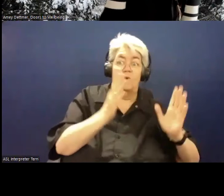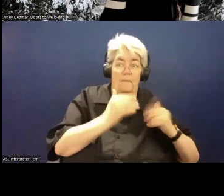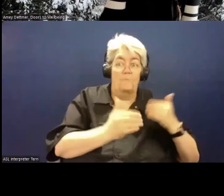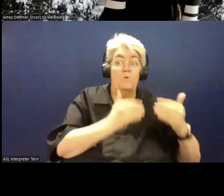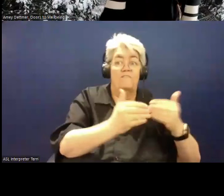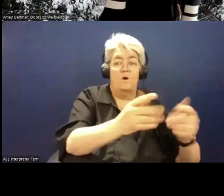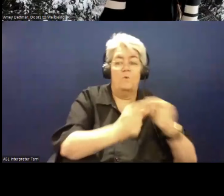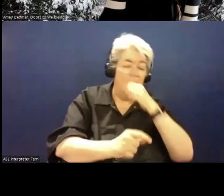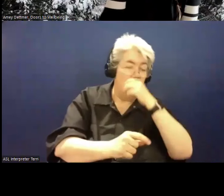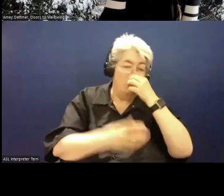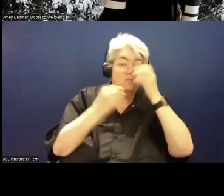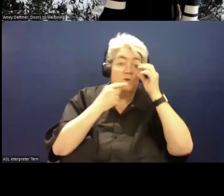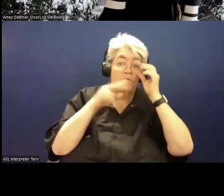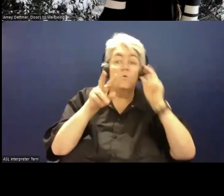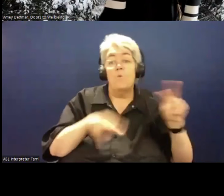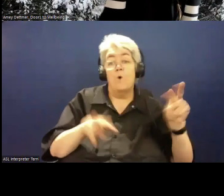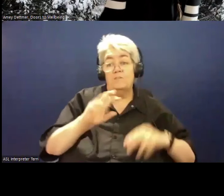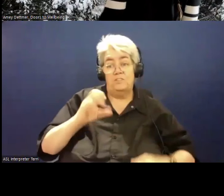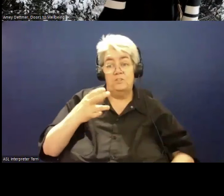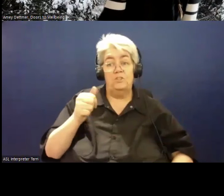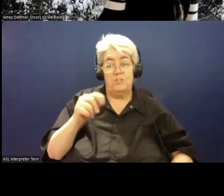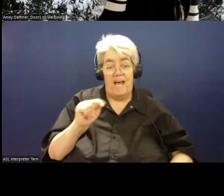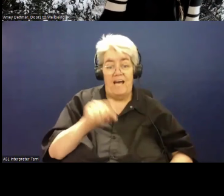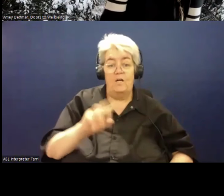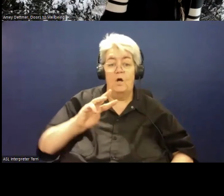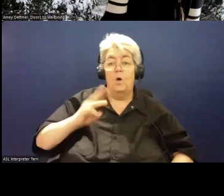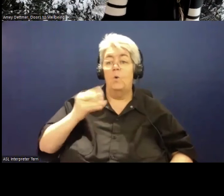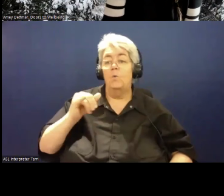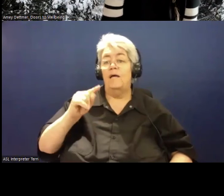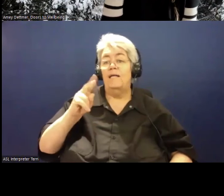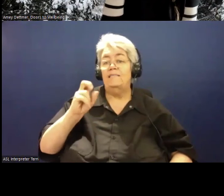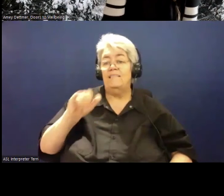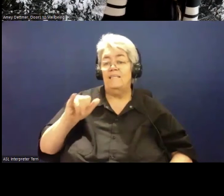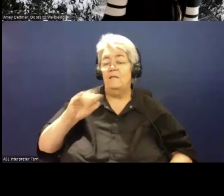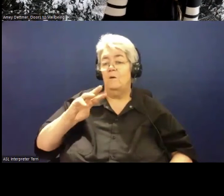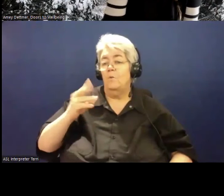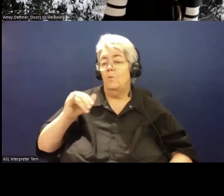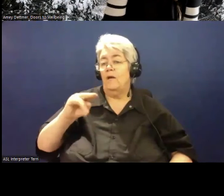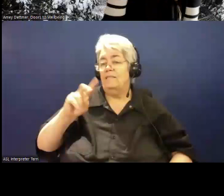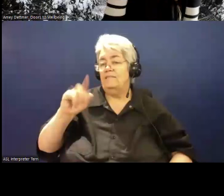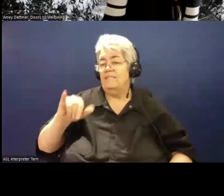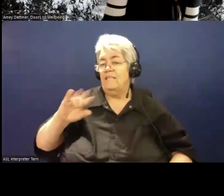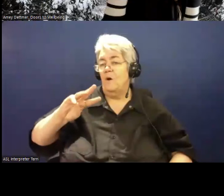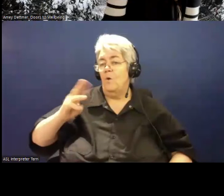IF YOU ARE WATCHING THE CHAT, WE ARE TALKING ABOUT THE -- GOING